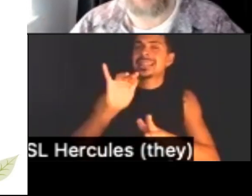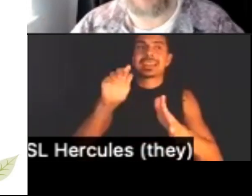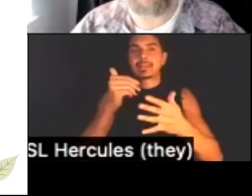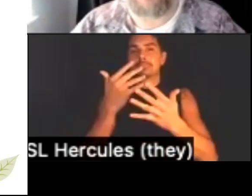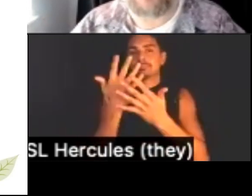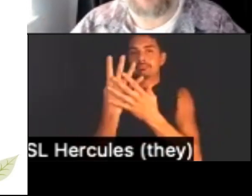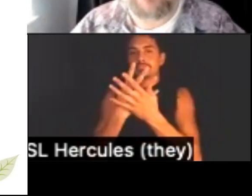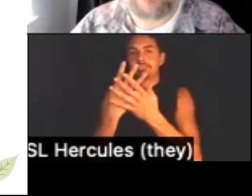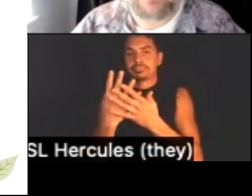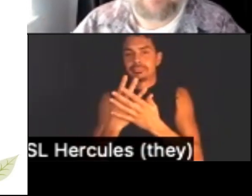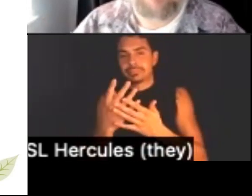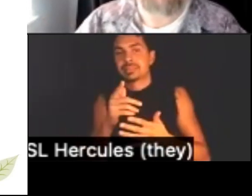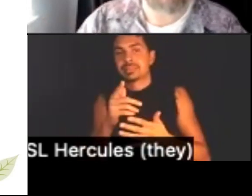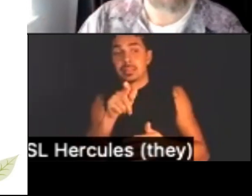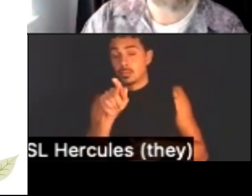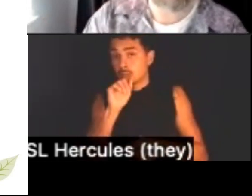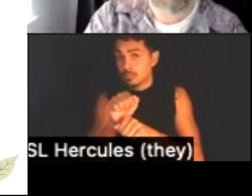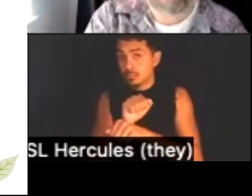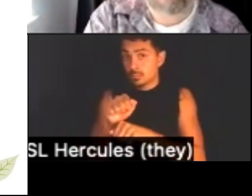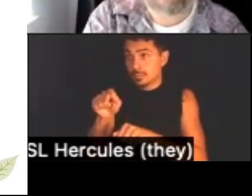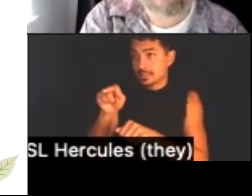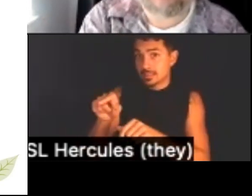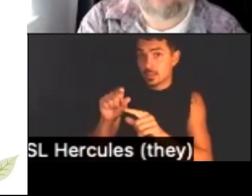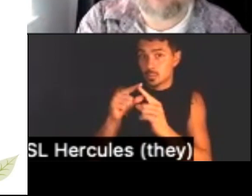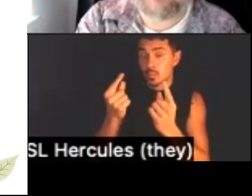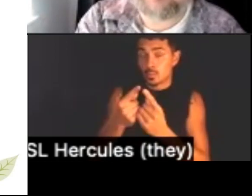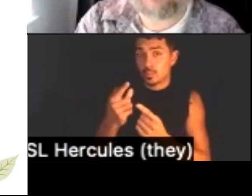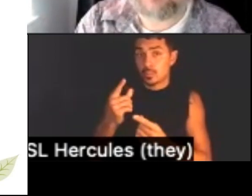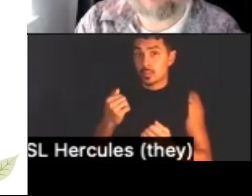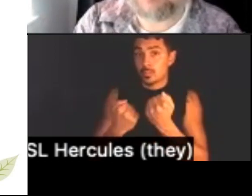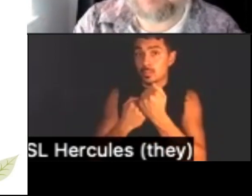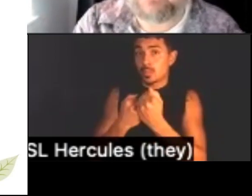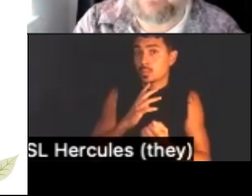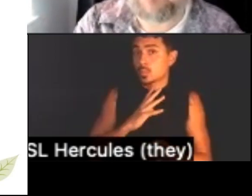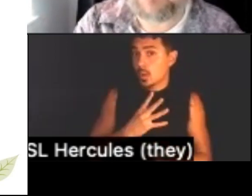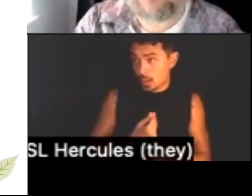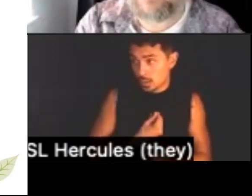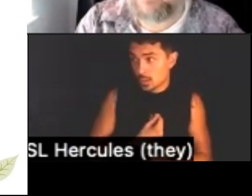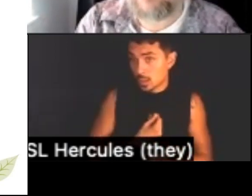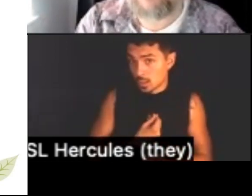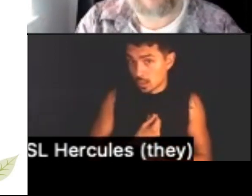or trans affirming services. So some of the challenges that therapists may have